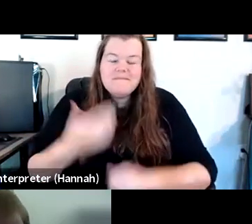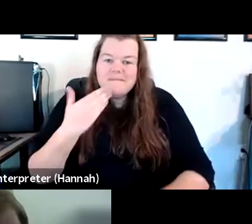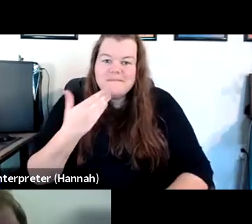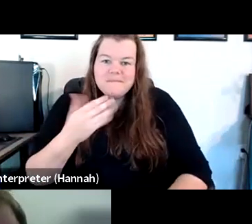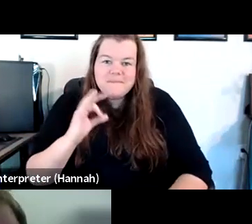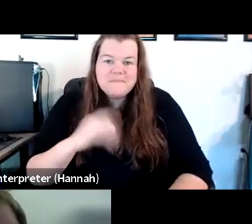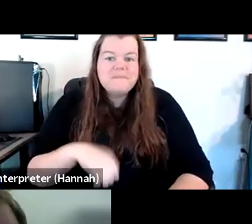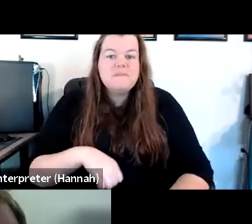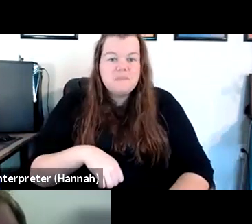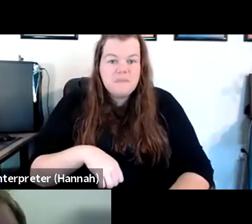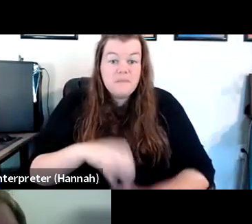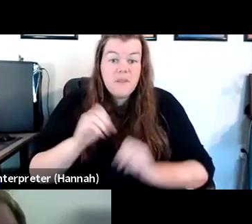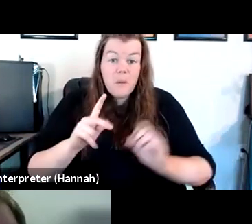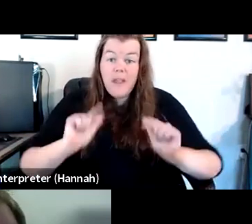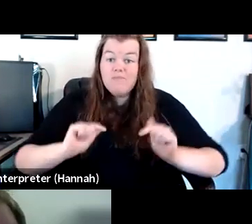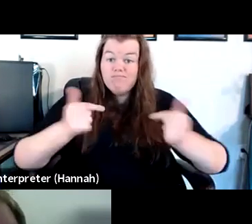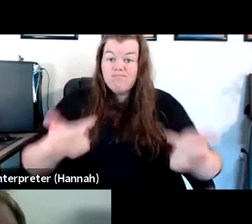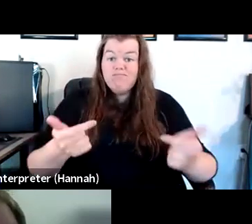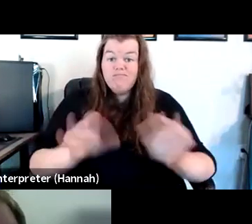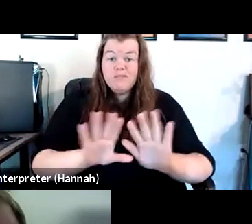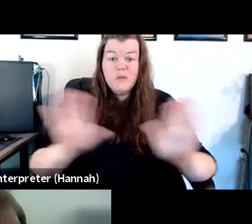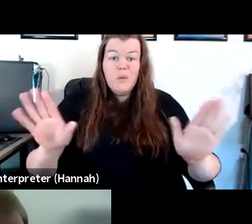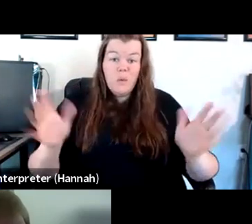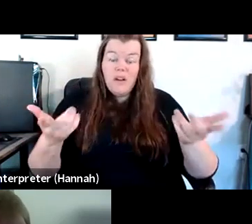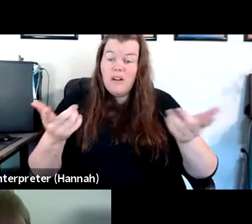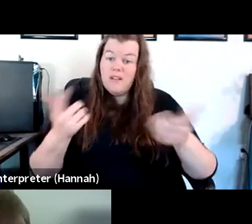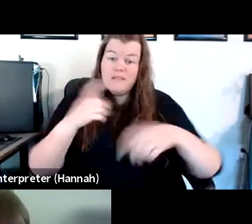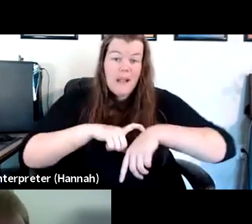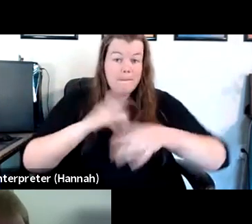So the floor is yours now. Anybody who would like to comment - it looks like jarred has